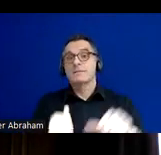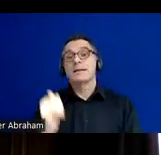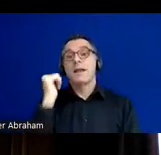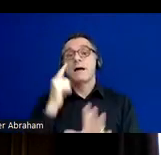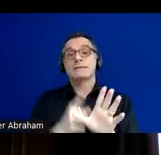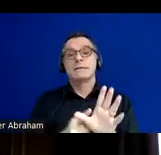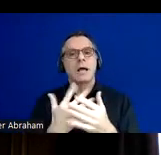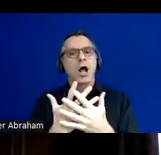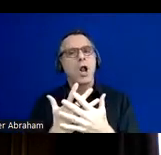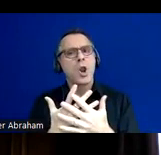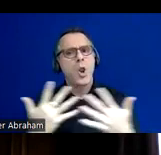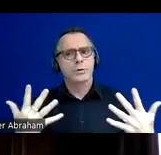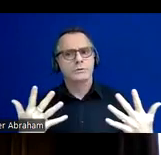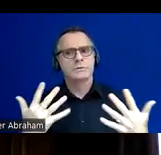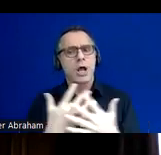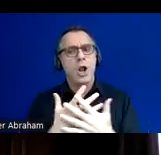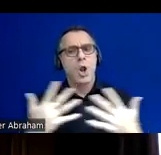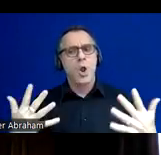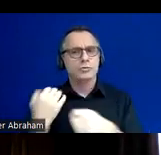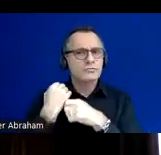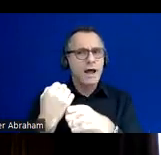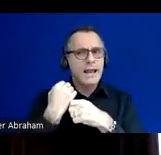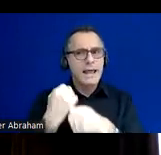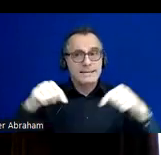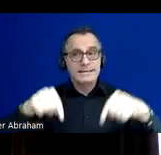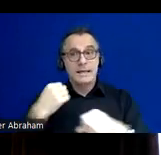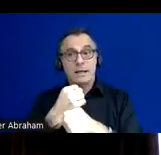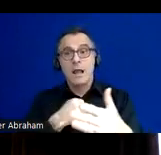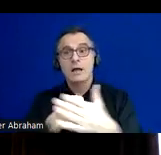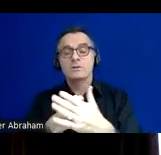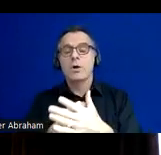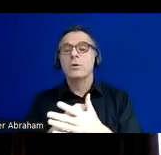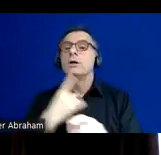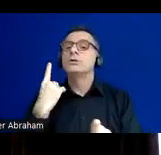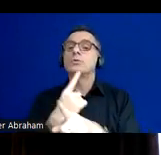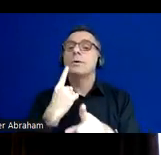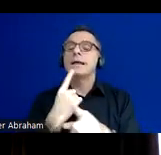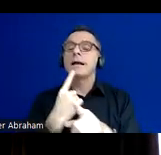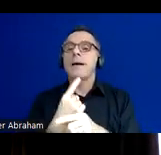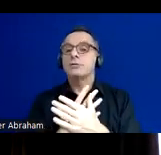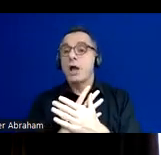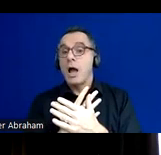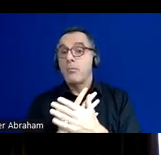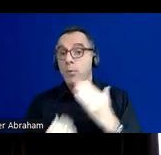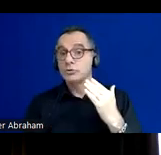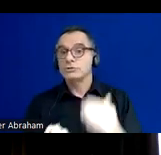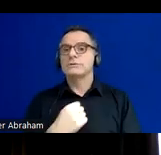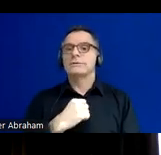a lot of rallies in Glasgow around abortion rights and trans rights, in particular. So,